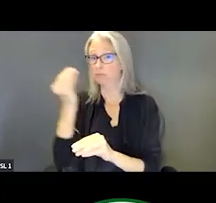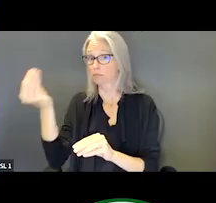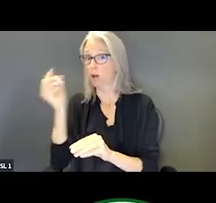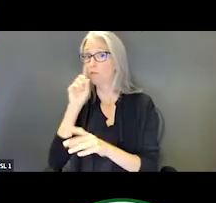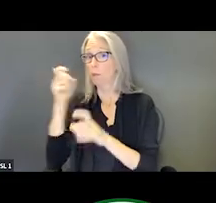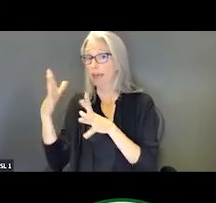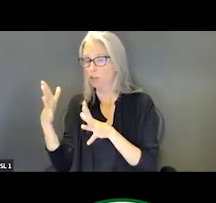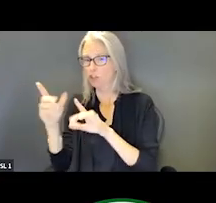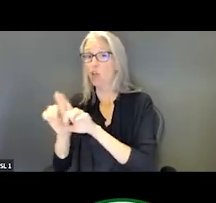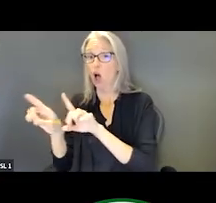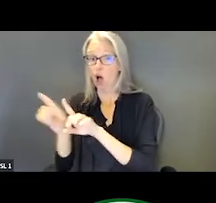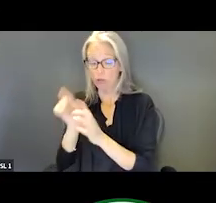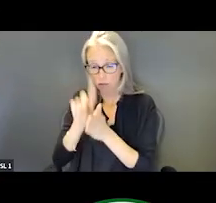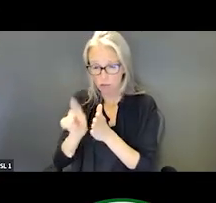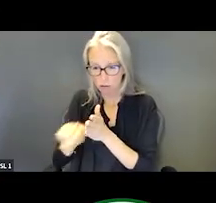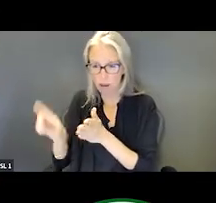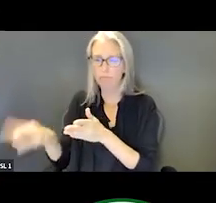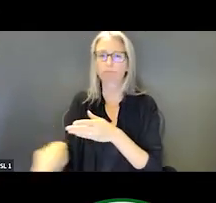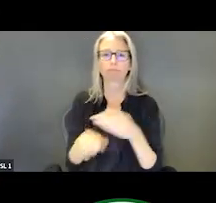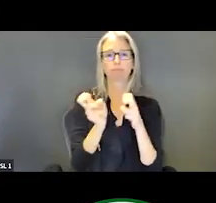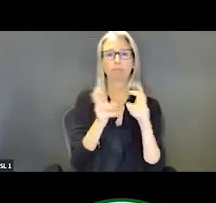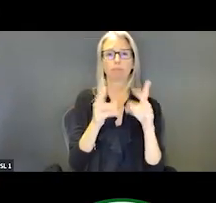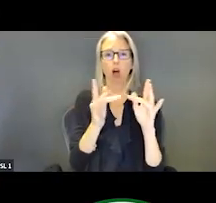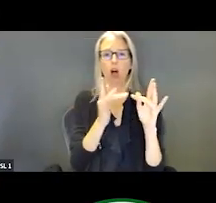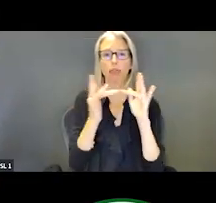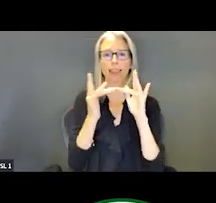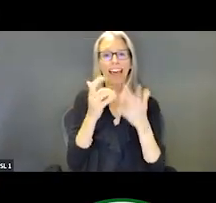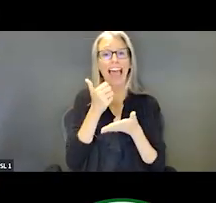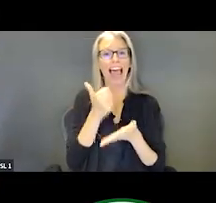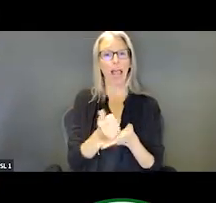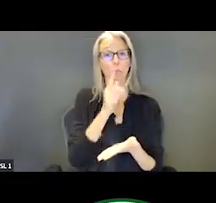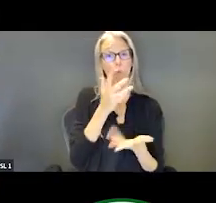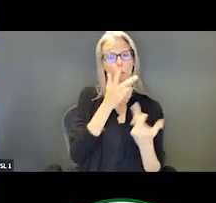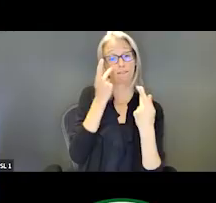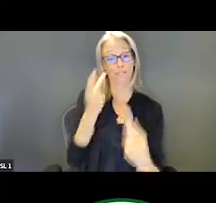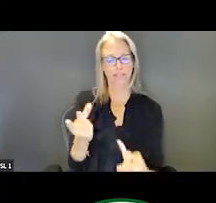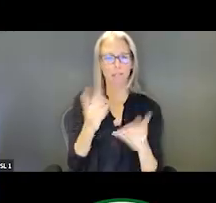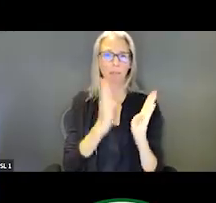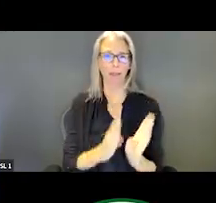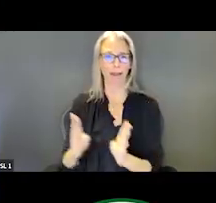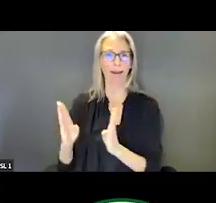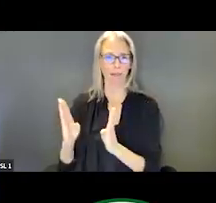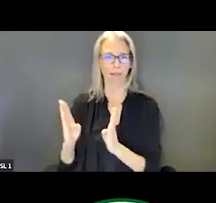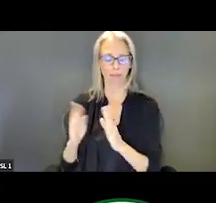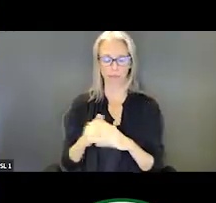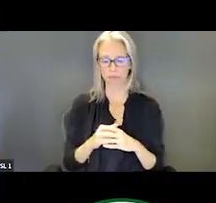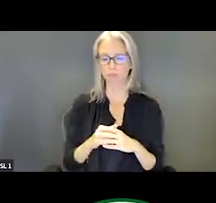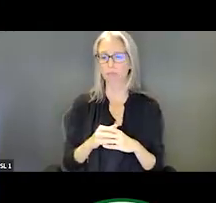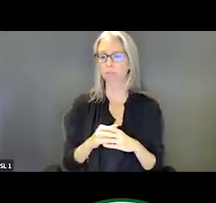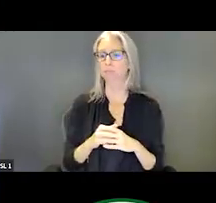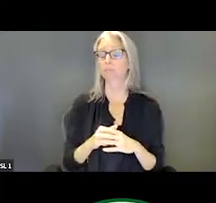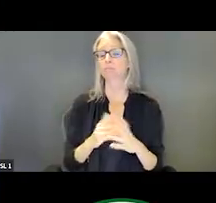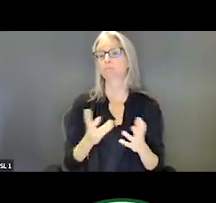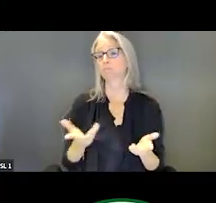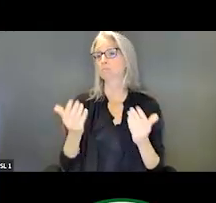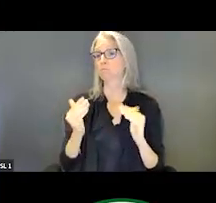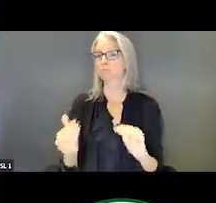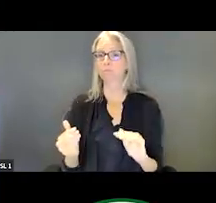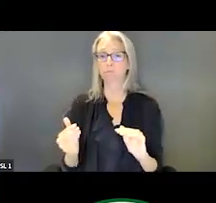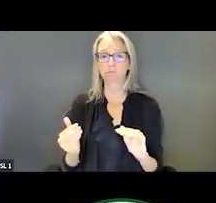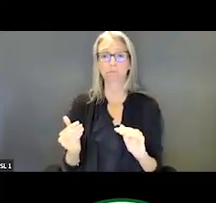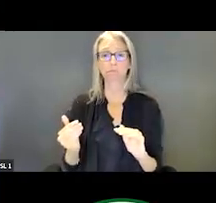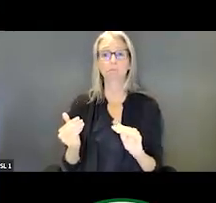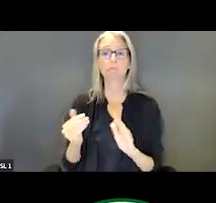been actually making a lot of great progress in our parks in 2,015 we started an external